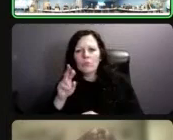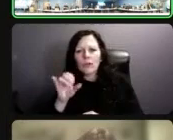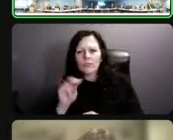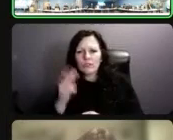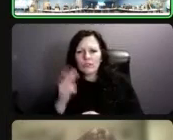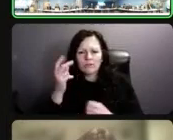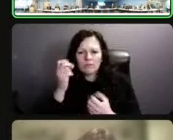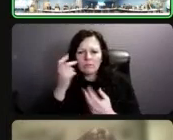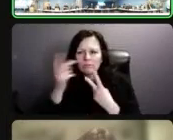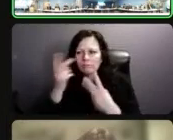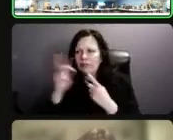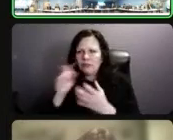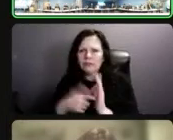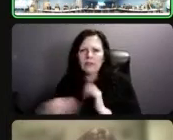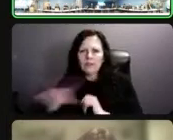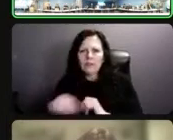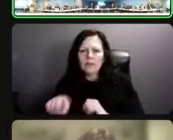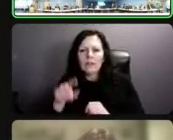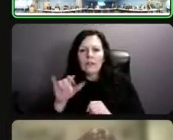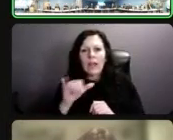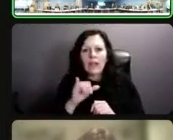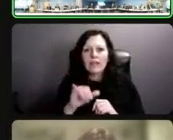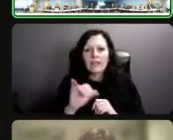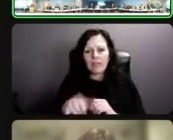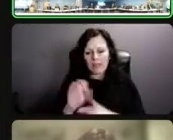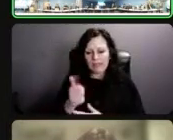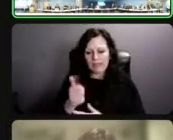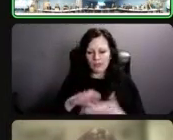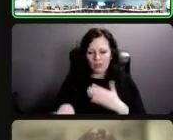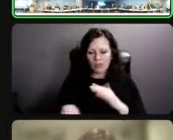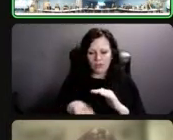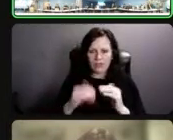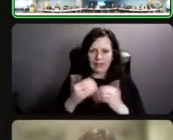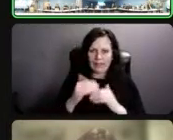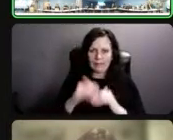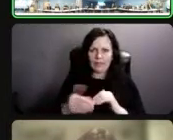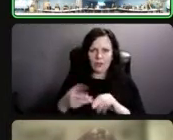EXPLAINED EARLIER THERE IS NO LIMITATION.